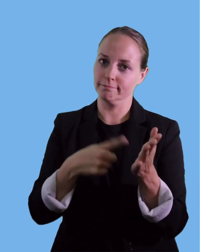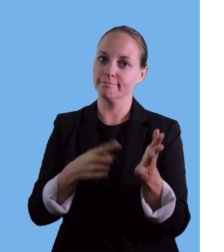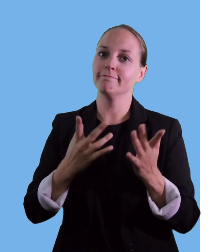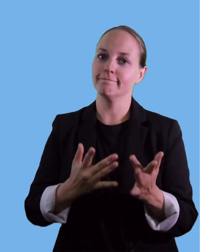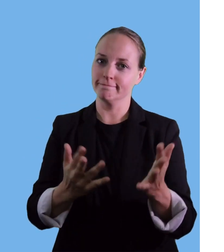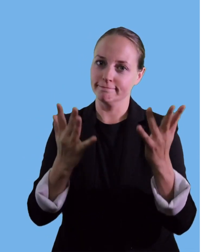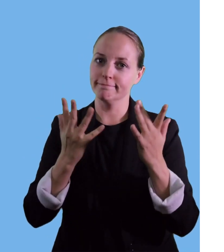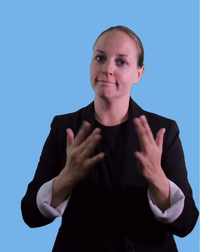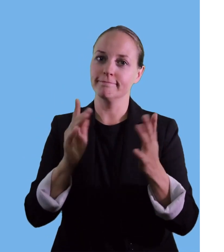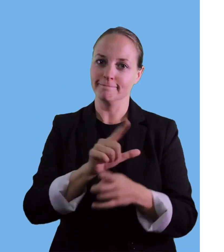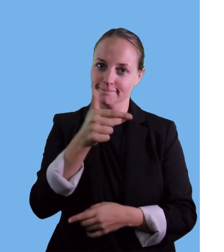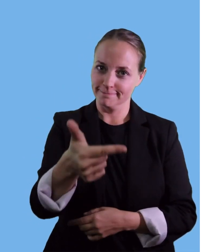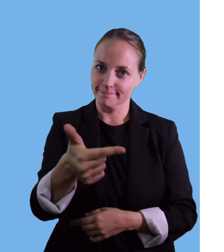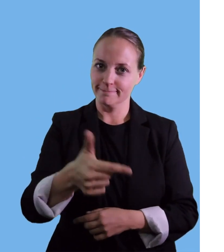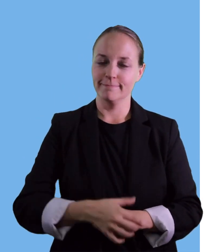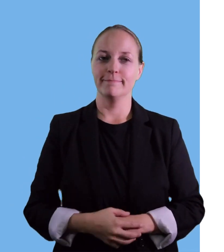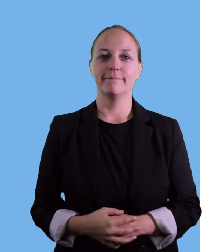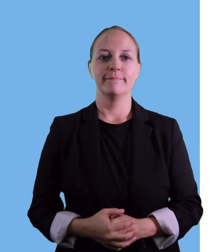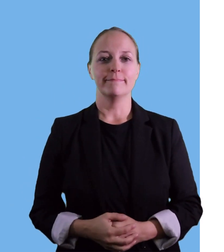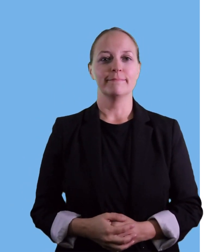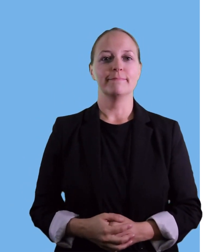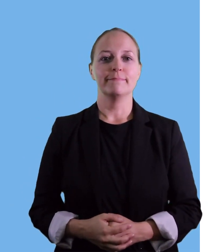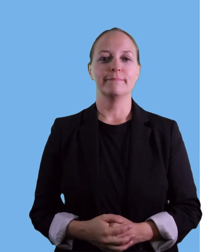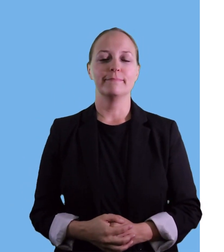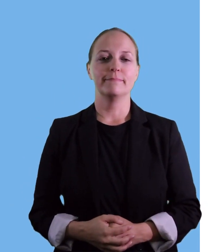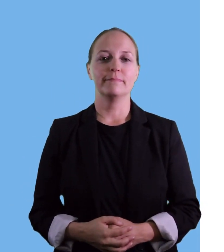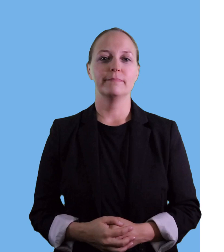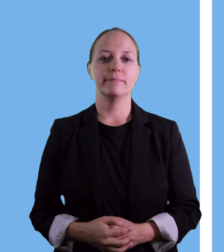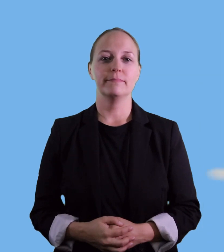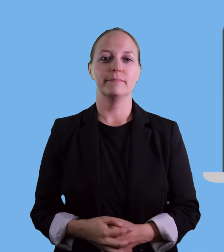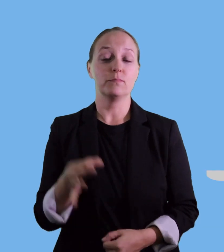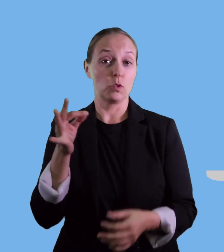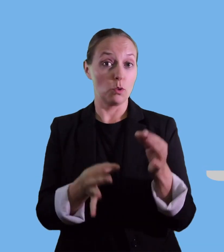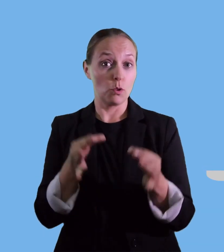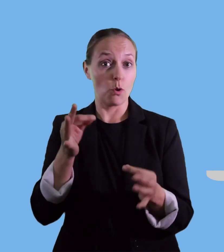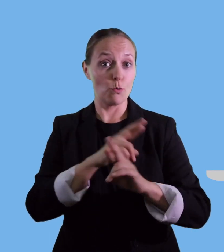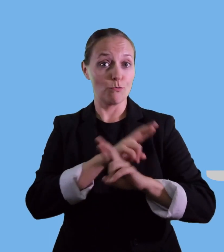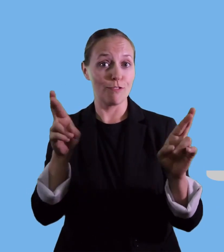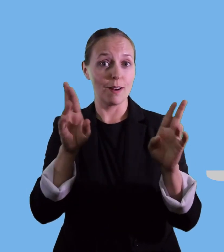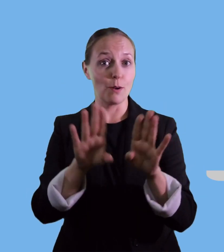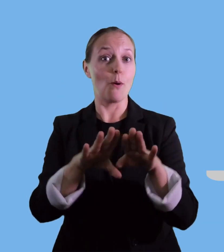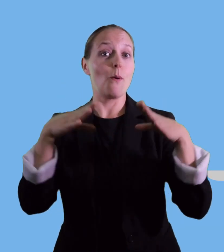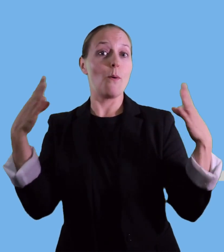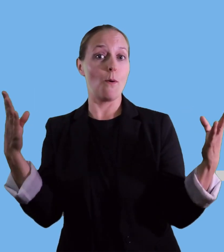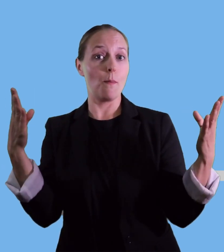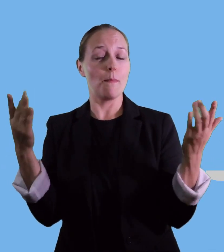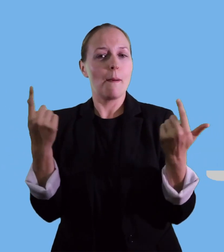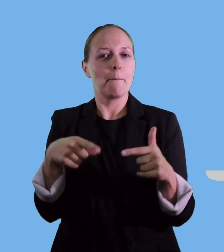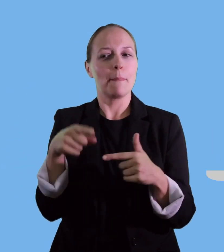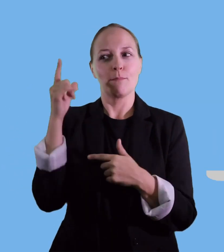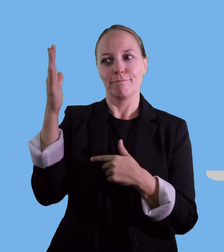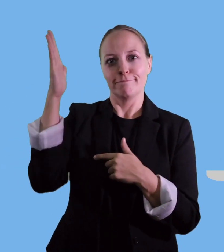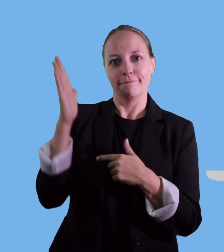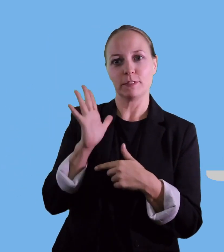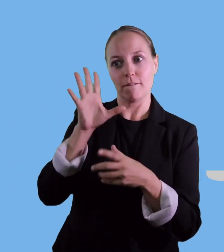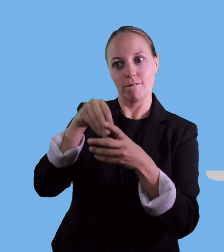you may have to wait a while until your case is called. When the court lets you in, you will see the other participants